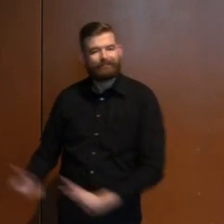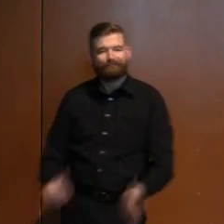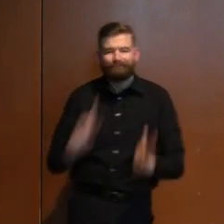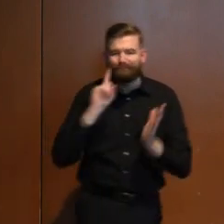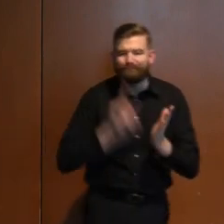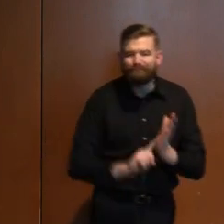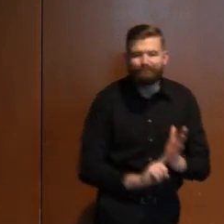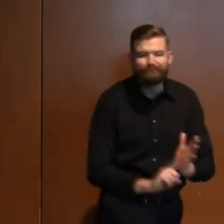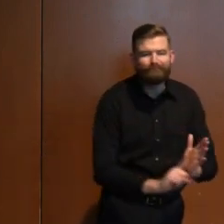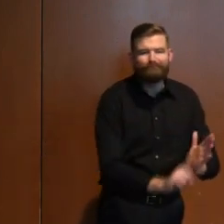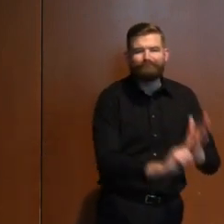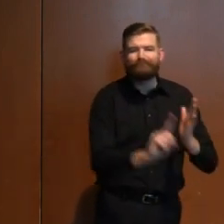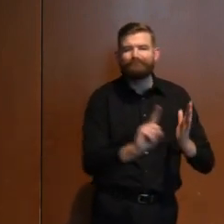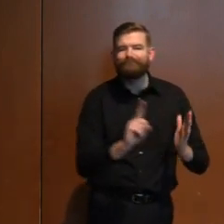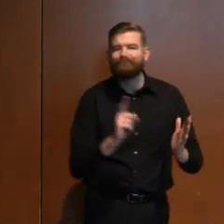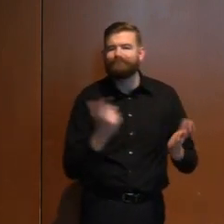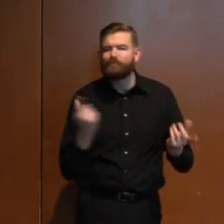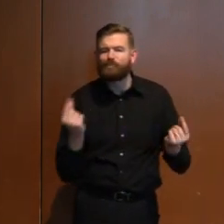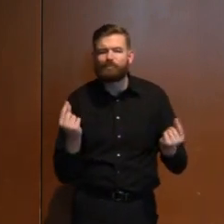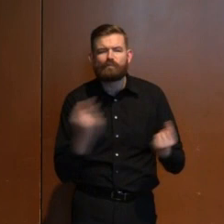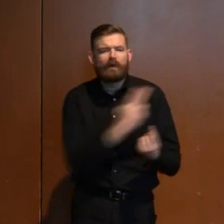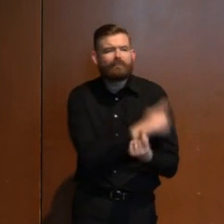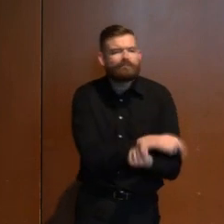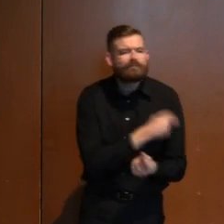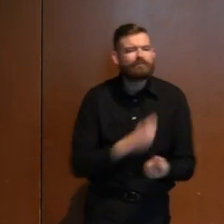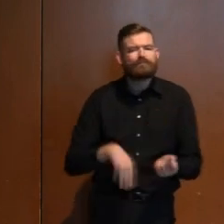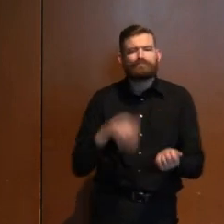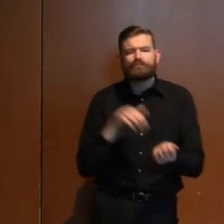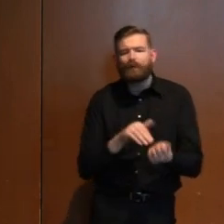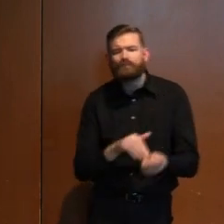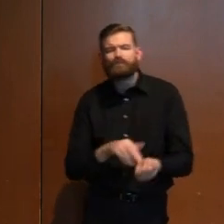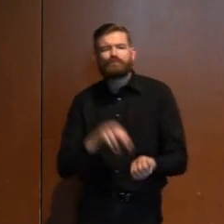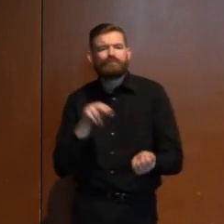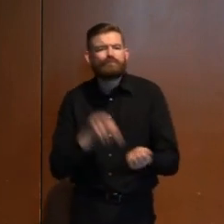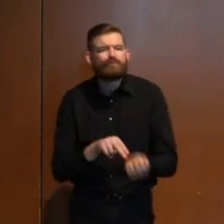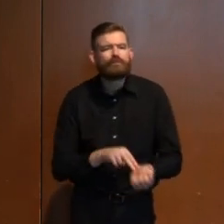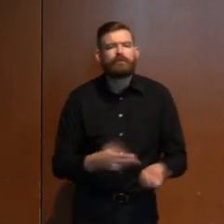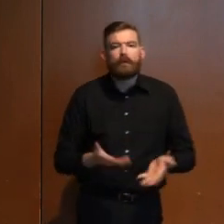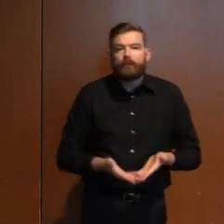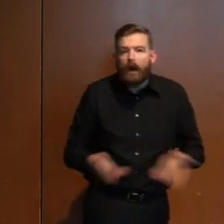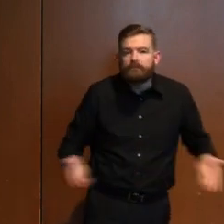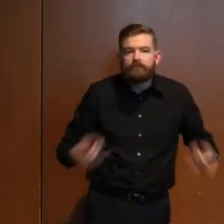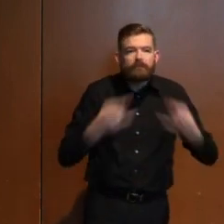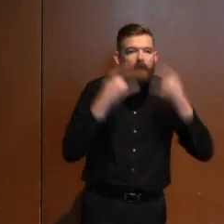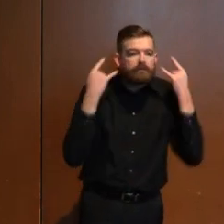THAT'S WHY WE'RE LOOKING AT EVERY OPTION TO BOOST HEALTH CARE CAPACITY AND ACQUIRE MORE